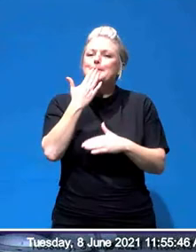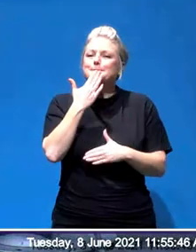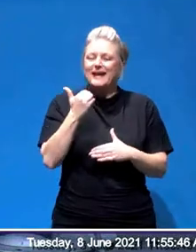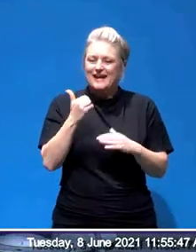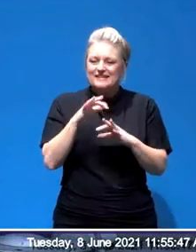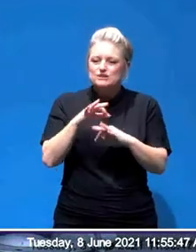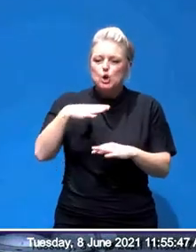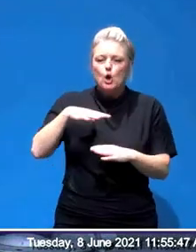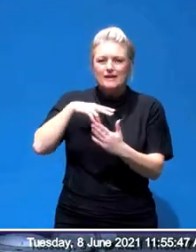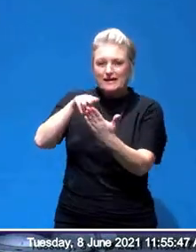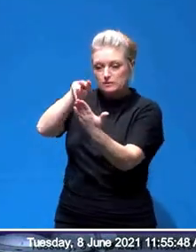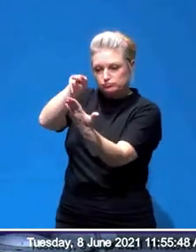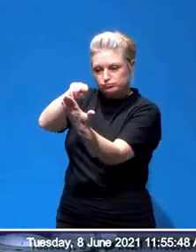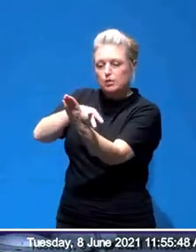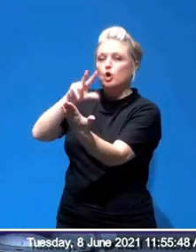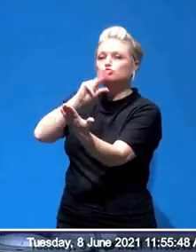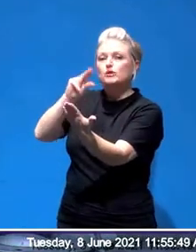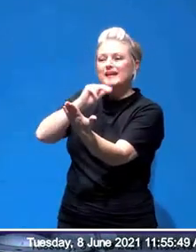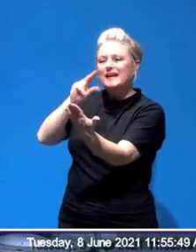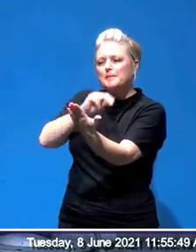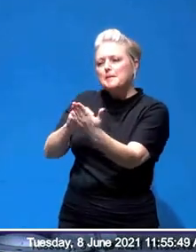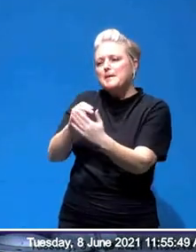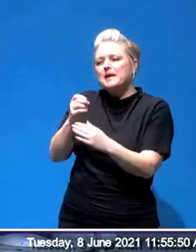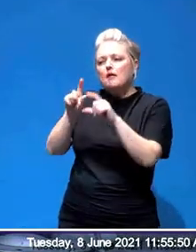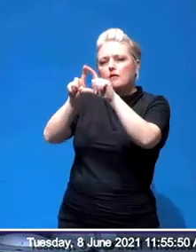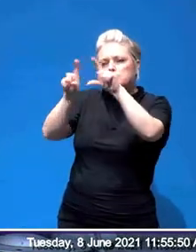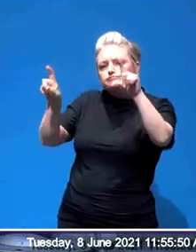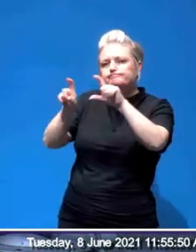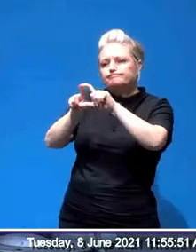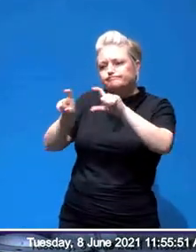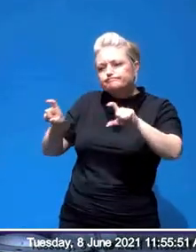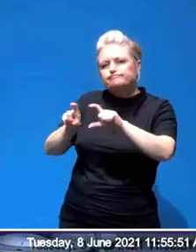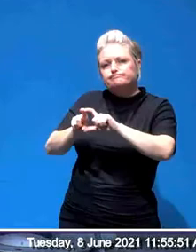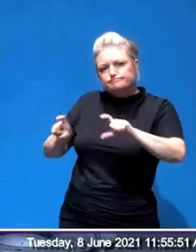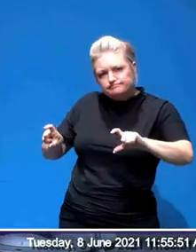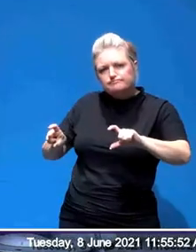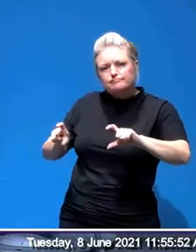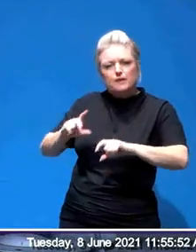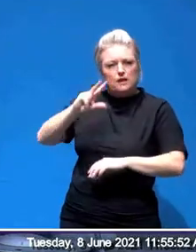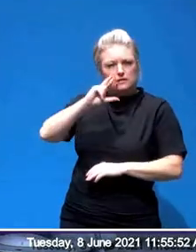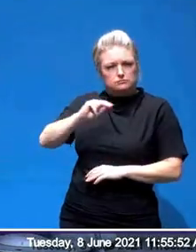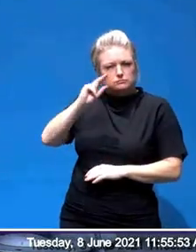few paragraphs may give us a sense of how you were feeling at that time